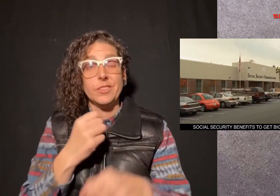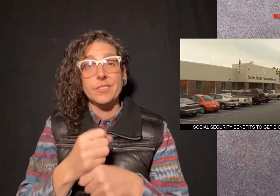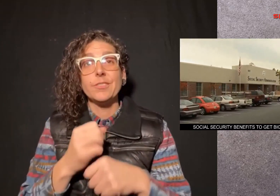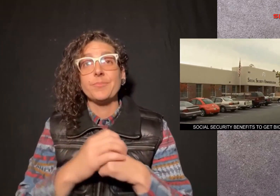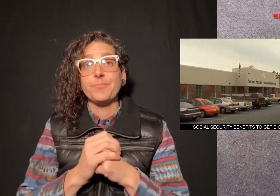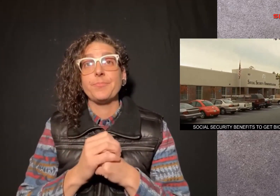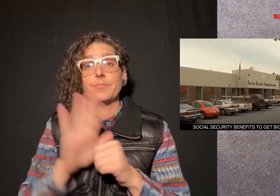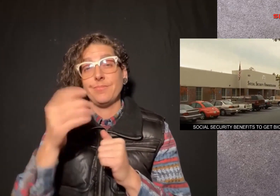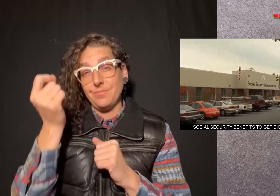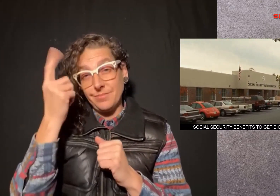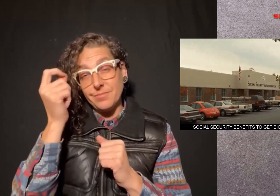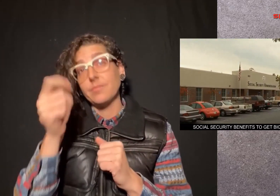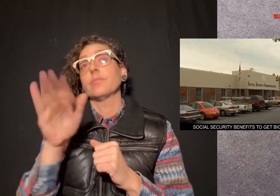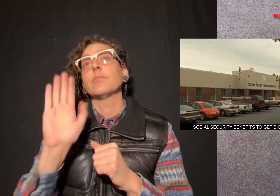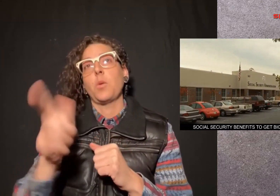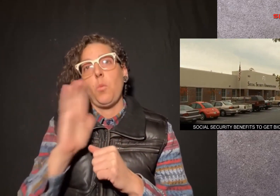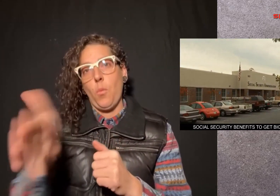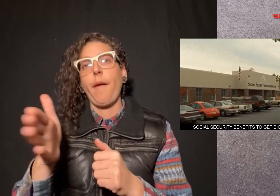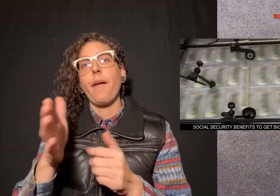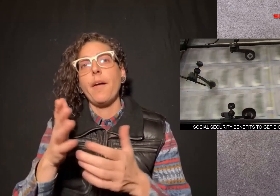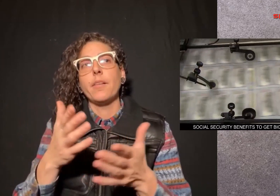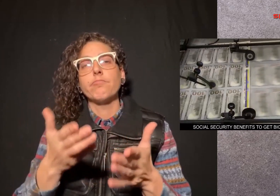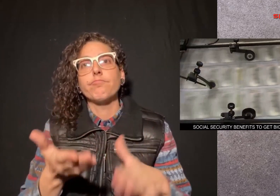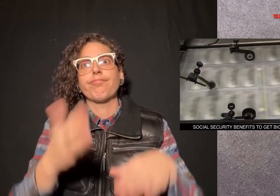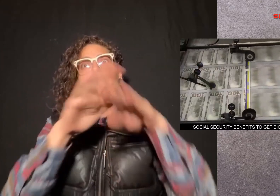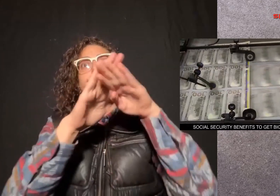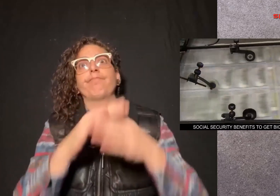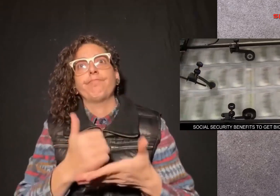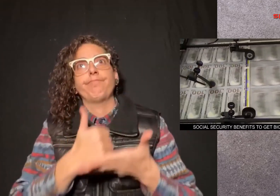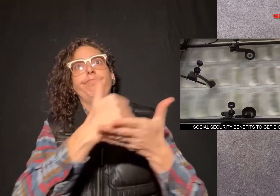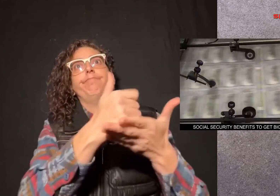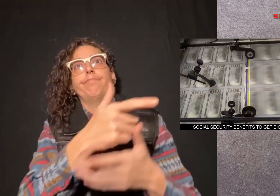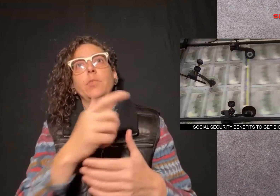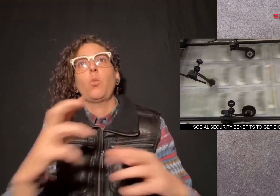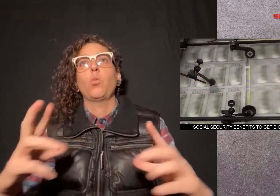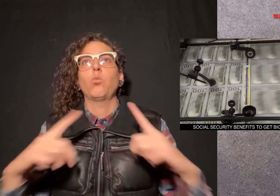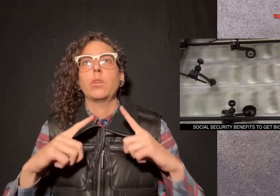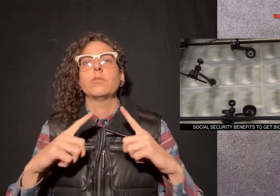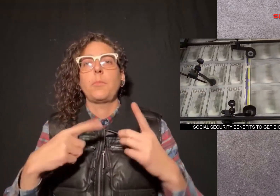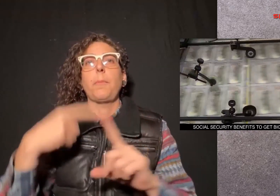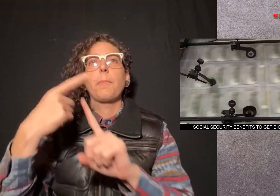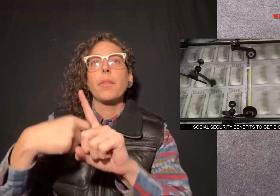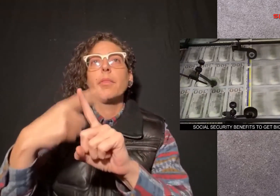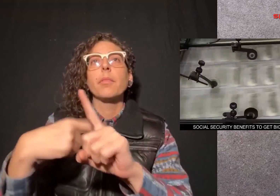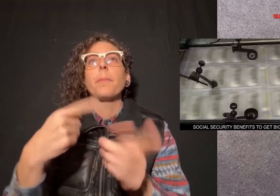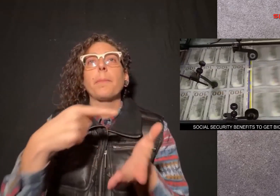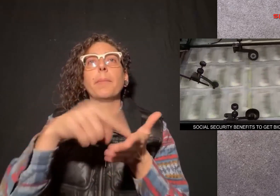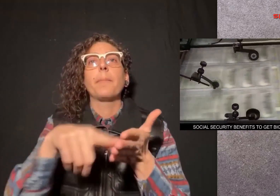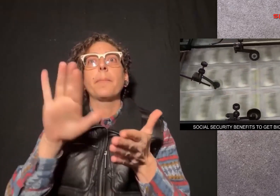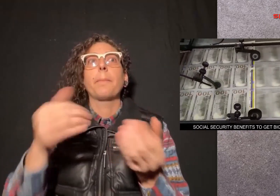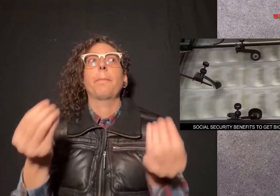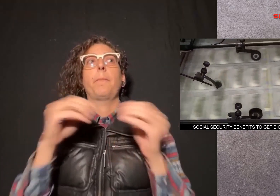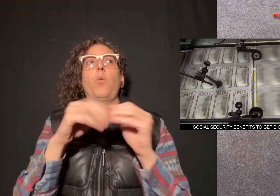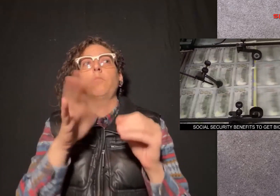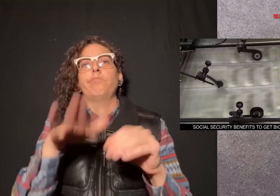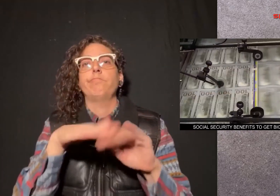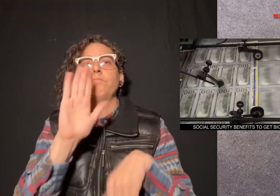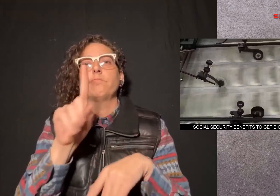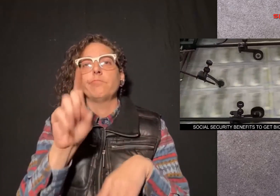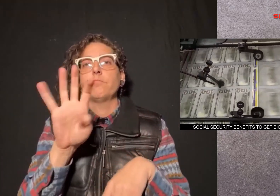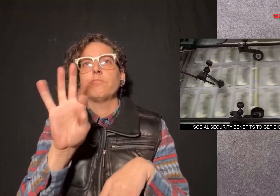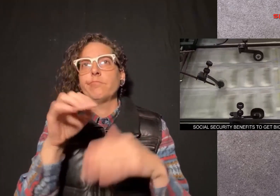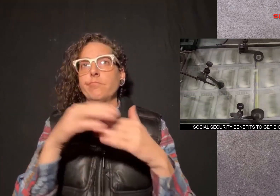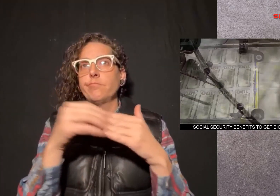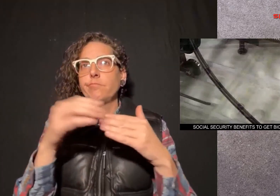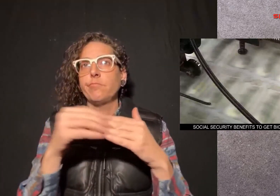years it will boost retirees monthly payments by